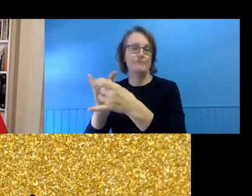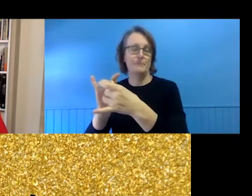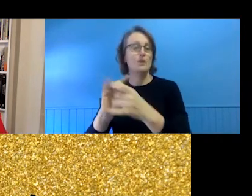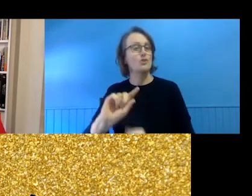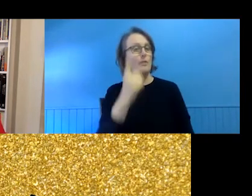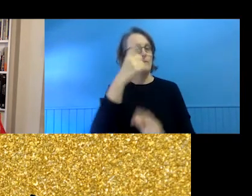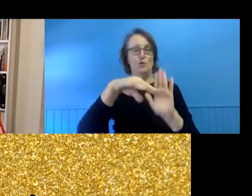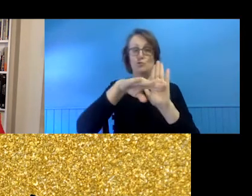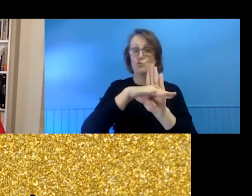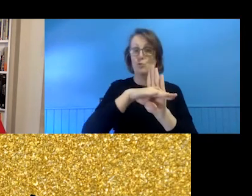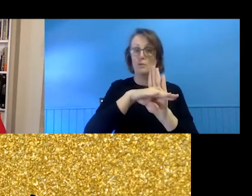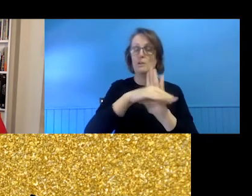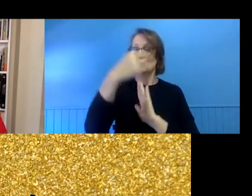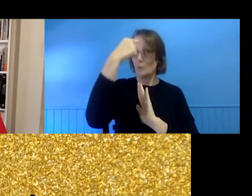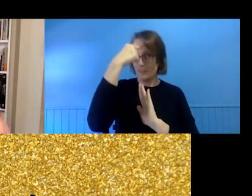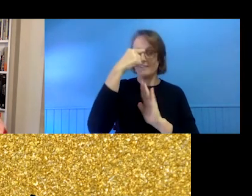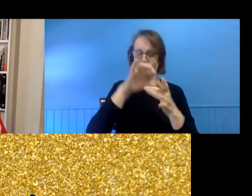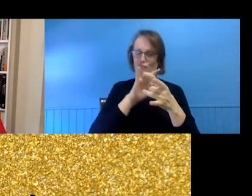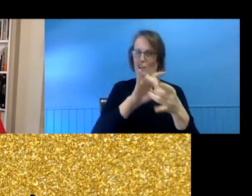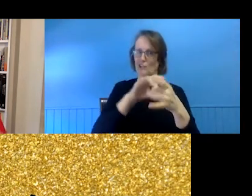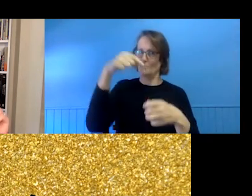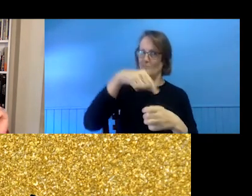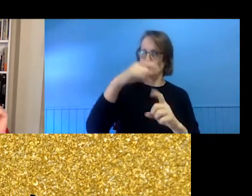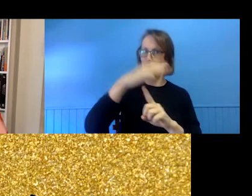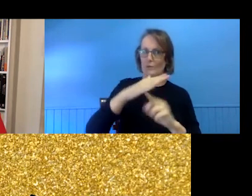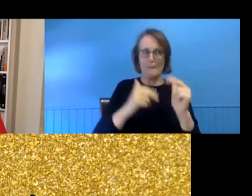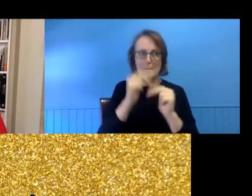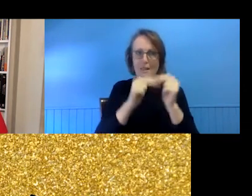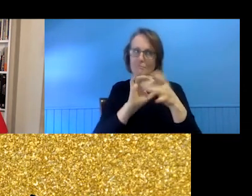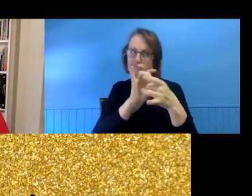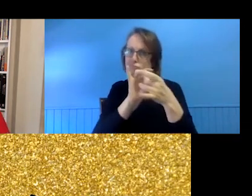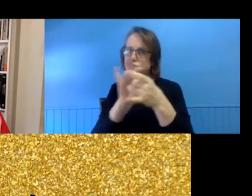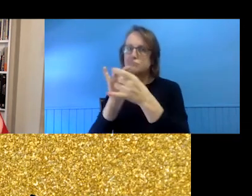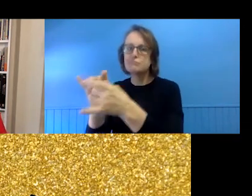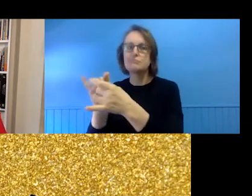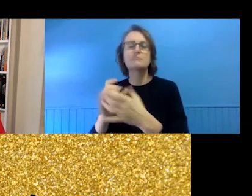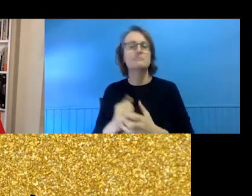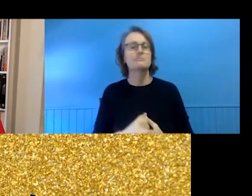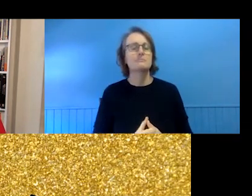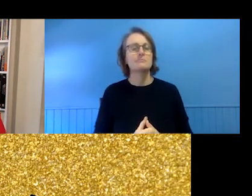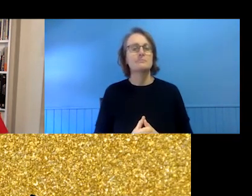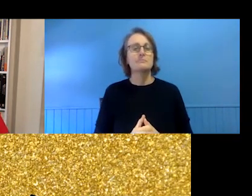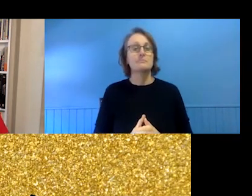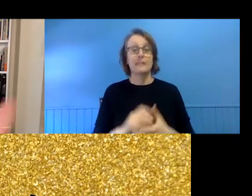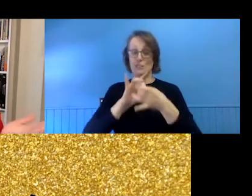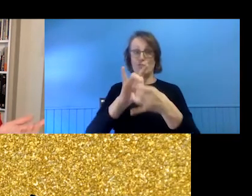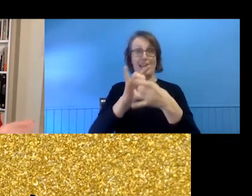of arts marketing is to think about it in those terms, to build relationships. It's a relationship between those of you who have